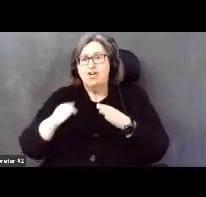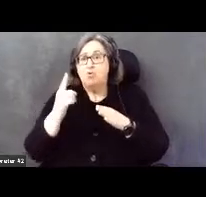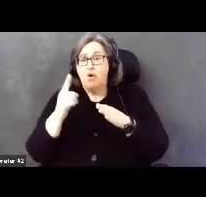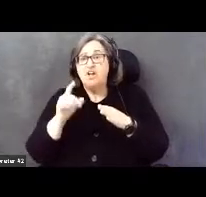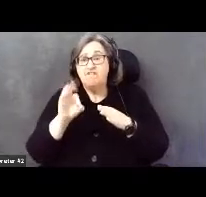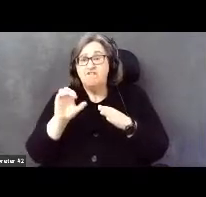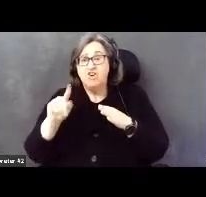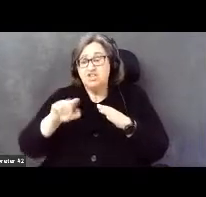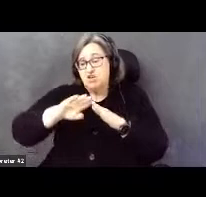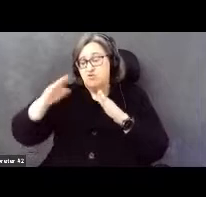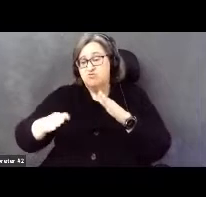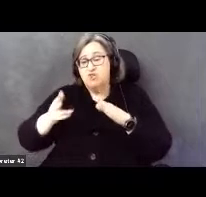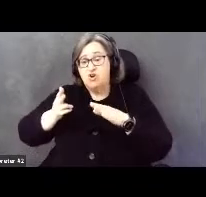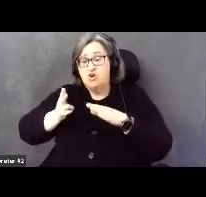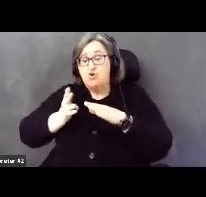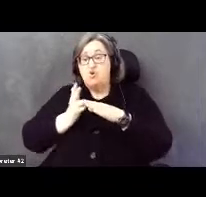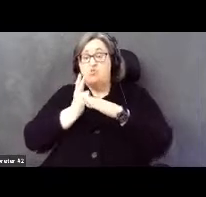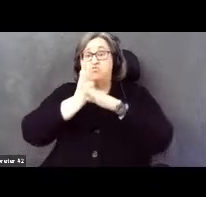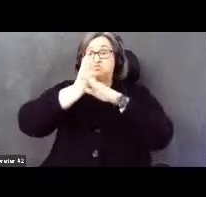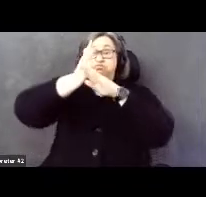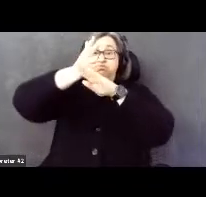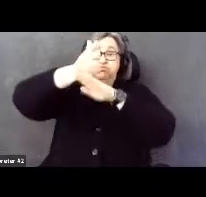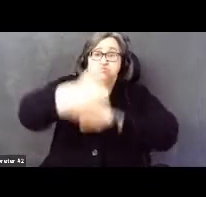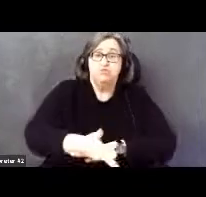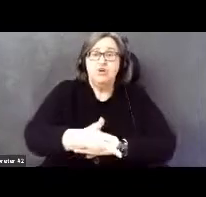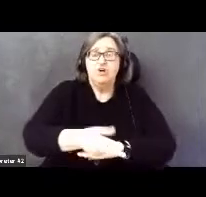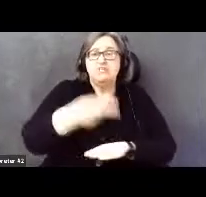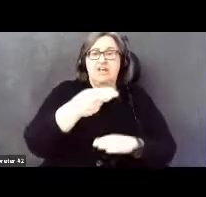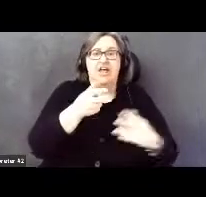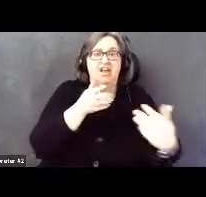middle of oncoming traffic, and the bike